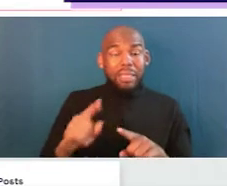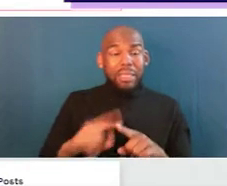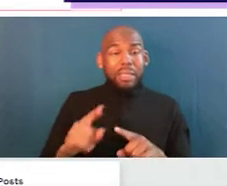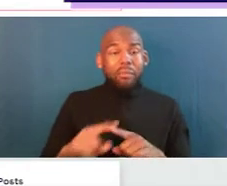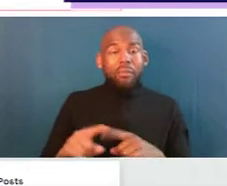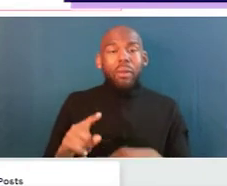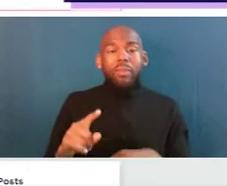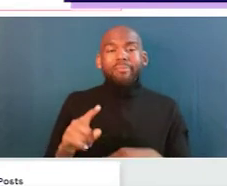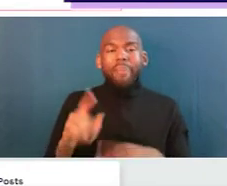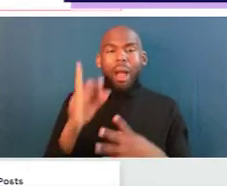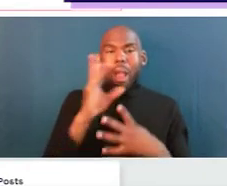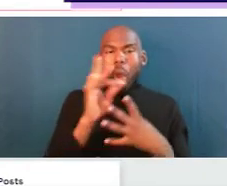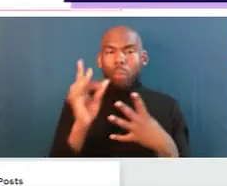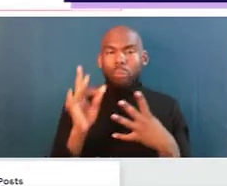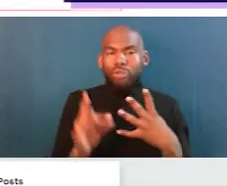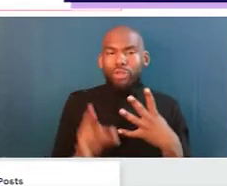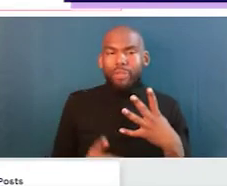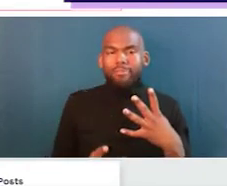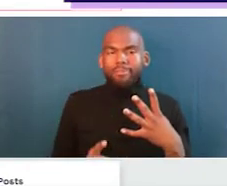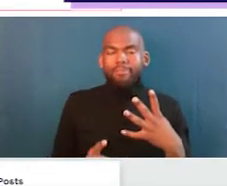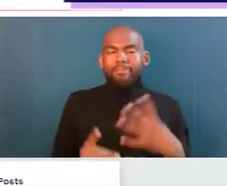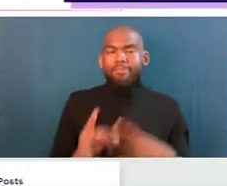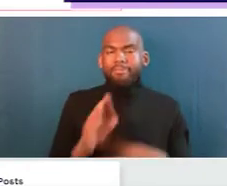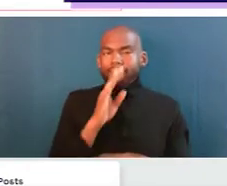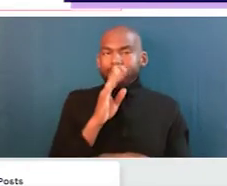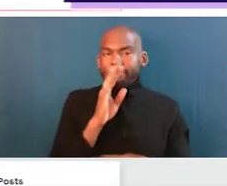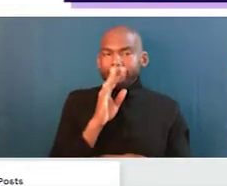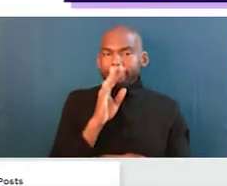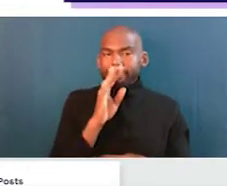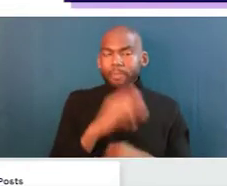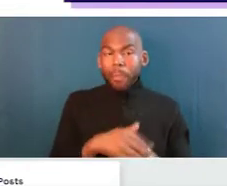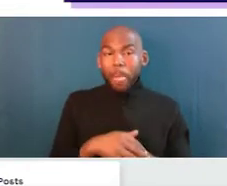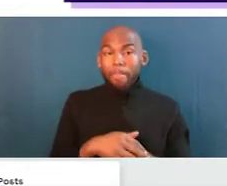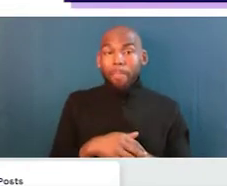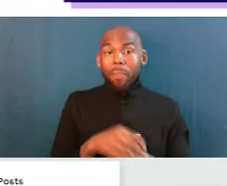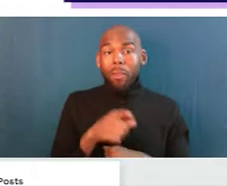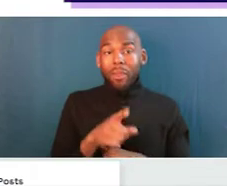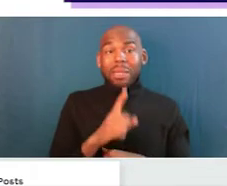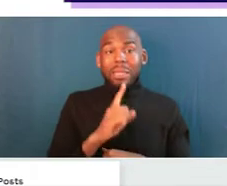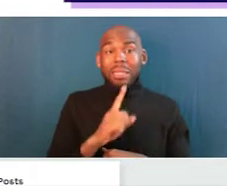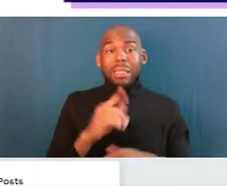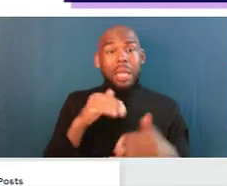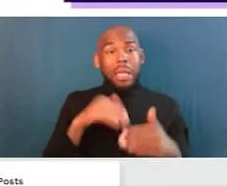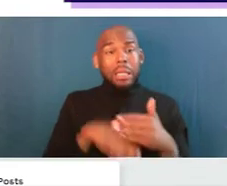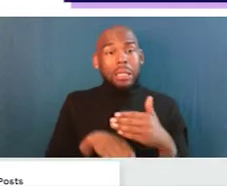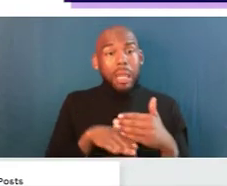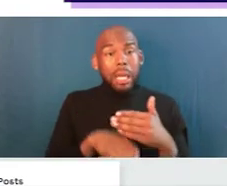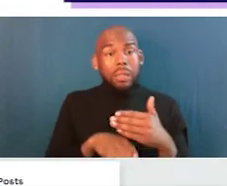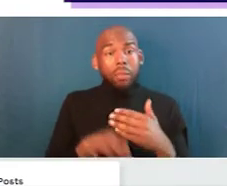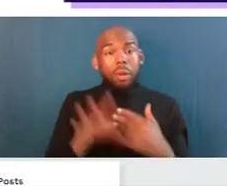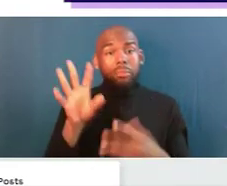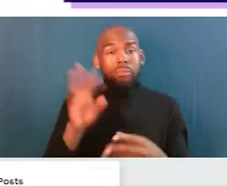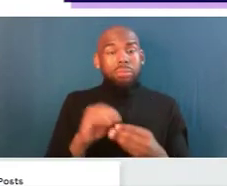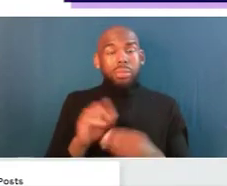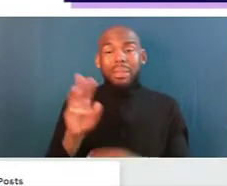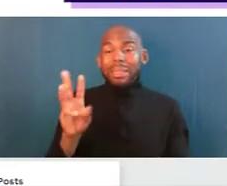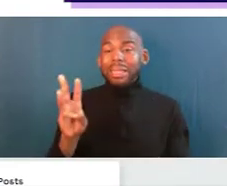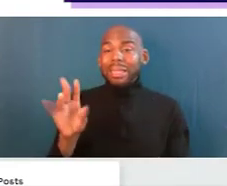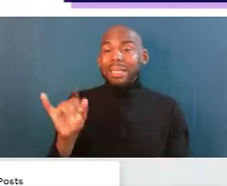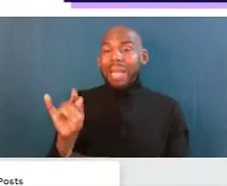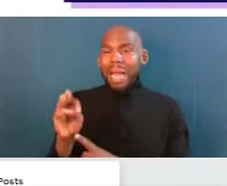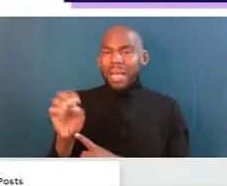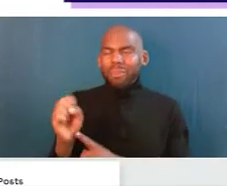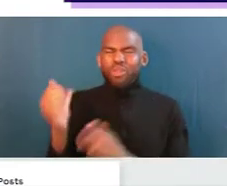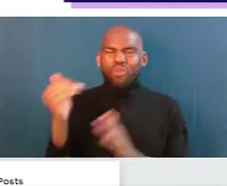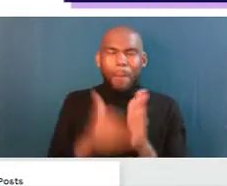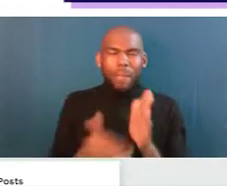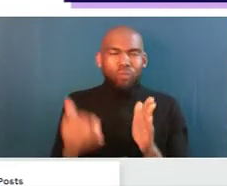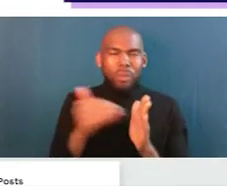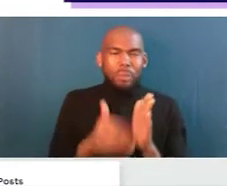web dot site. Is this accessible? Navigation region list of six items. Link cart, checkout,